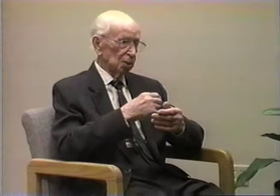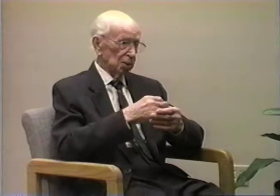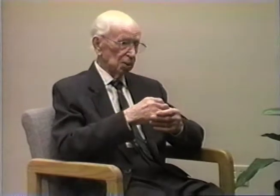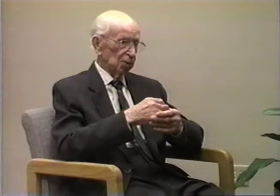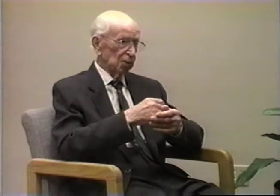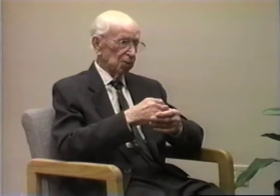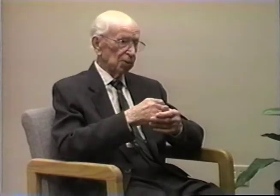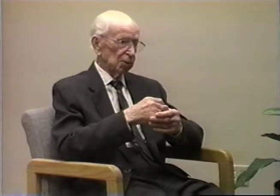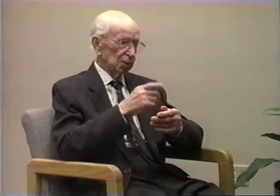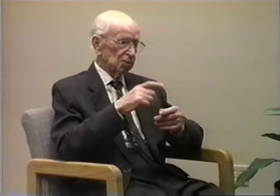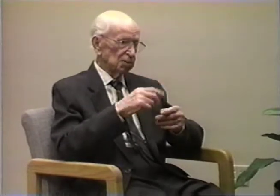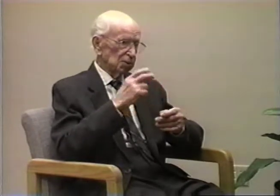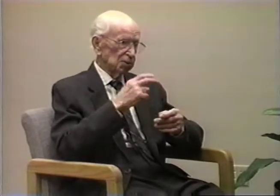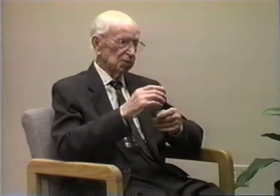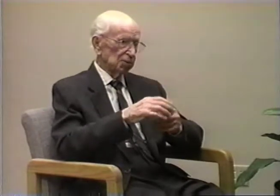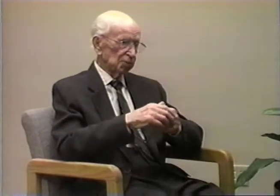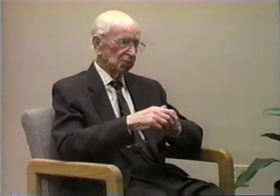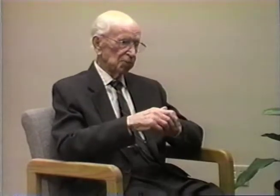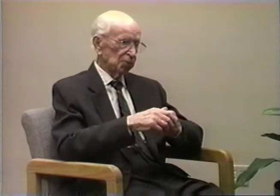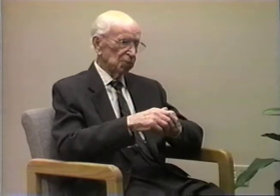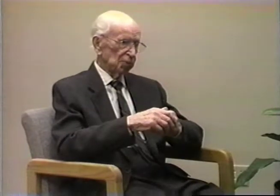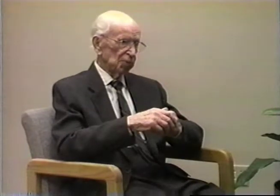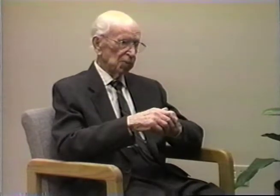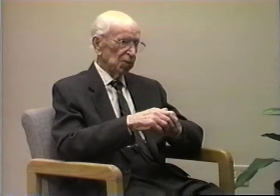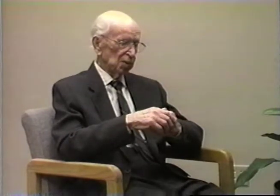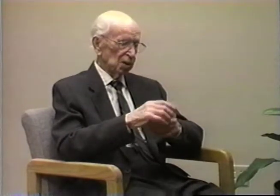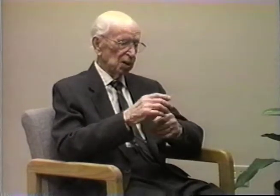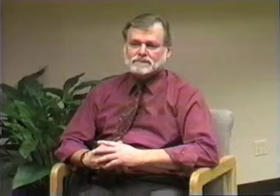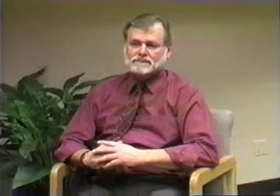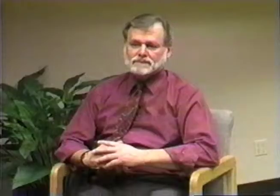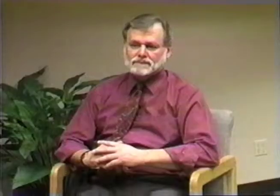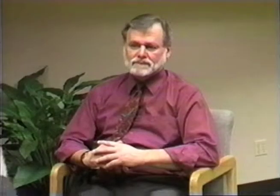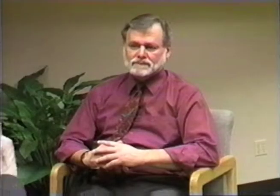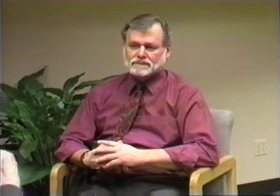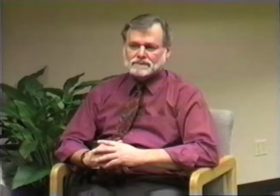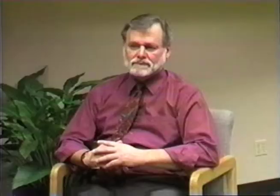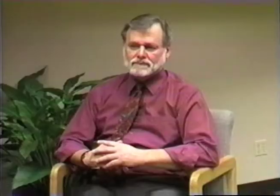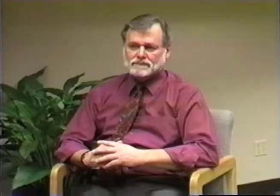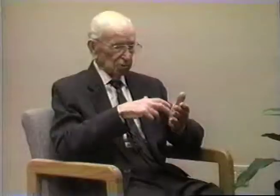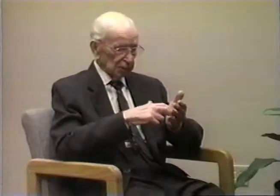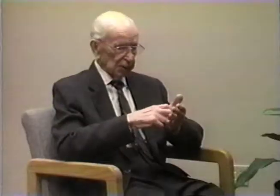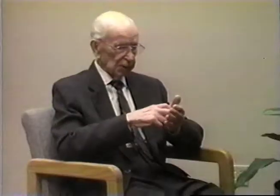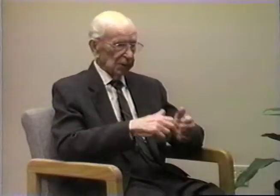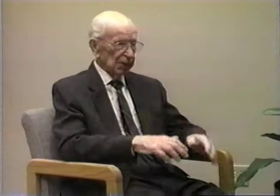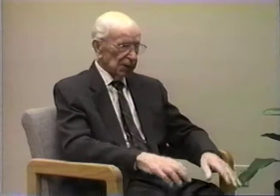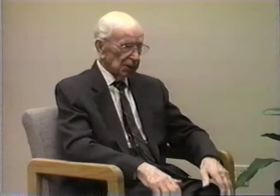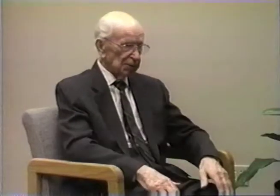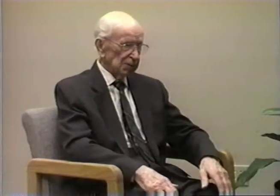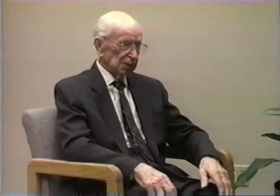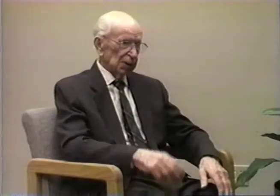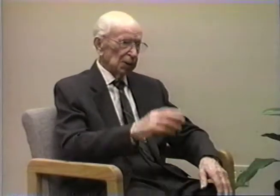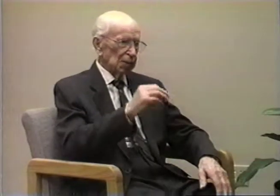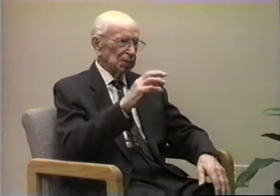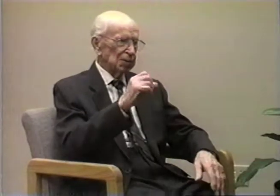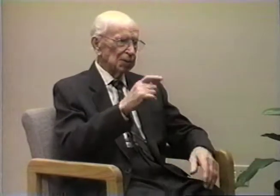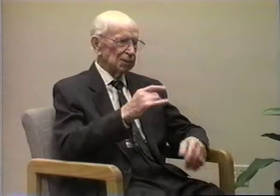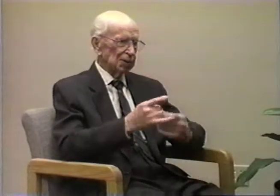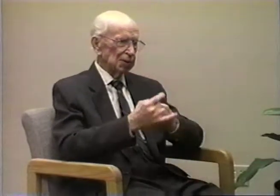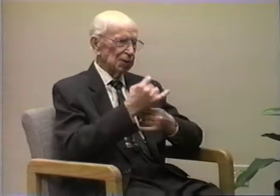But, it was when it got dark or cloudy, I had a tendency to lose my balance.